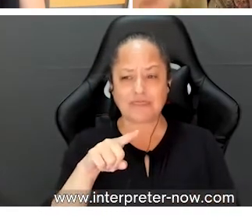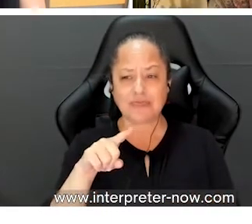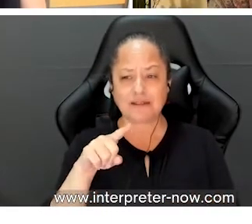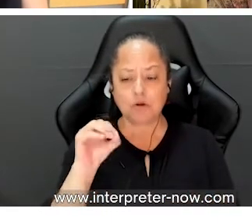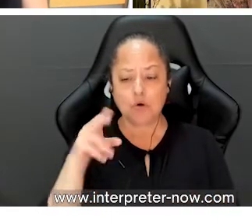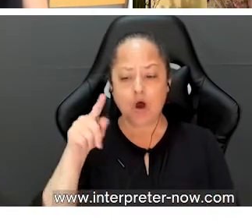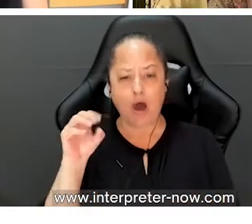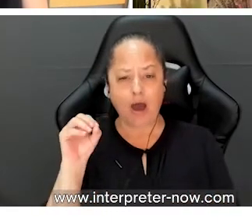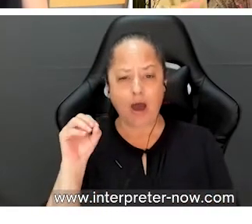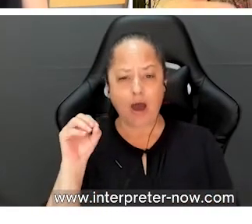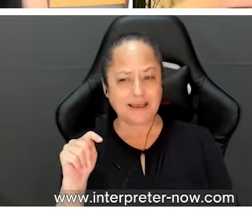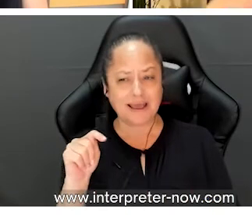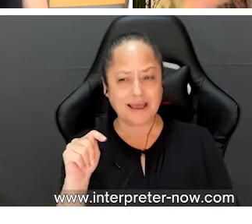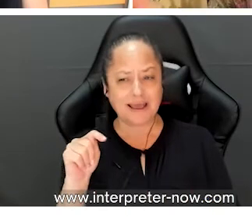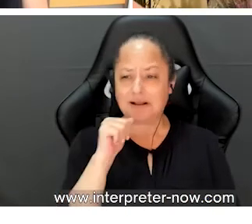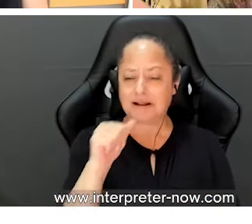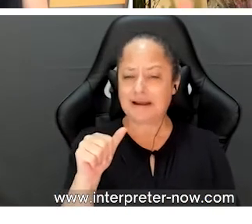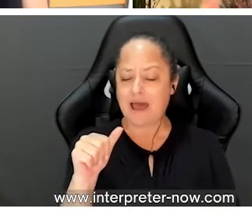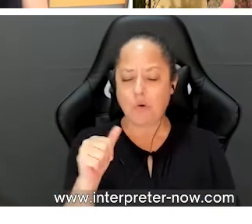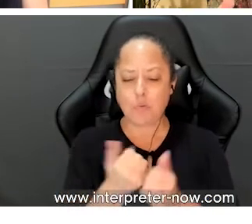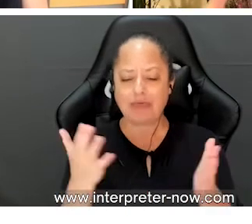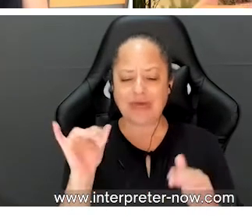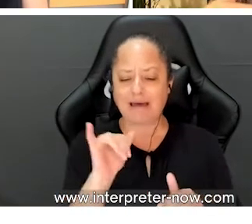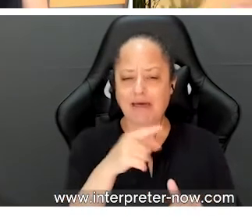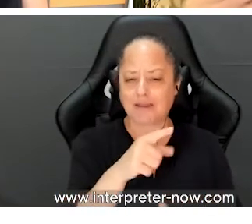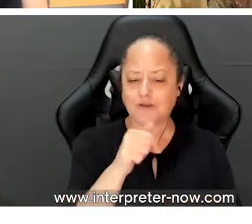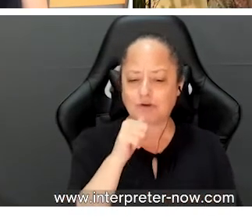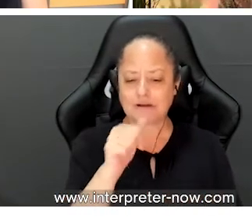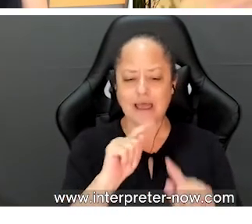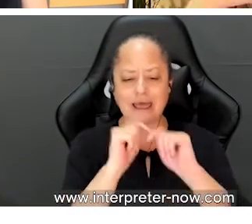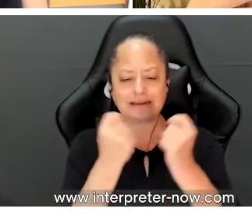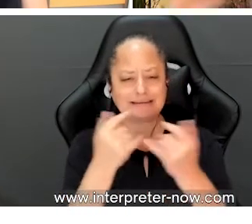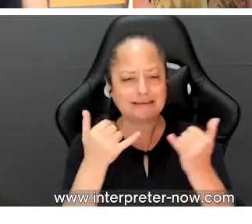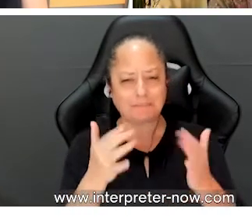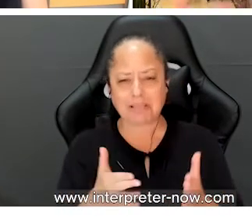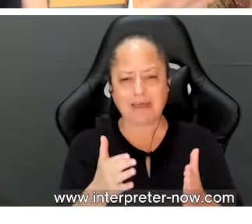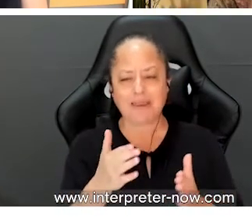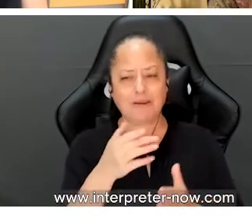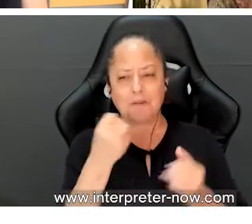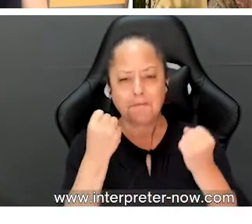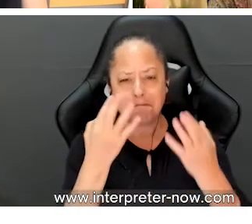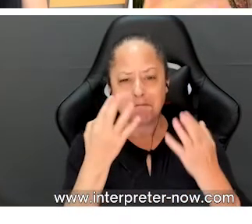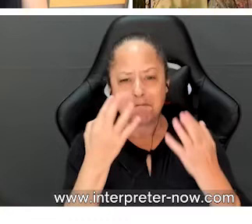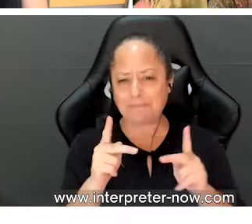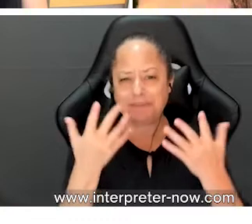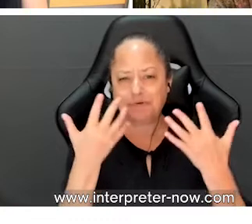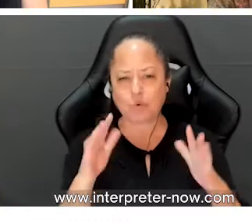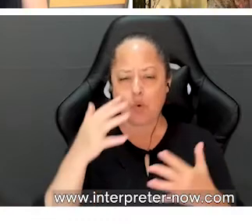or "You don't want to come and socialize with us." There are a lot of people who don't want to socialize/want to keep what they would see